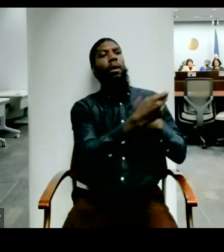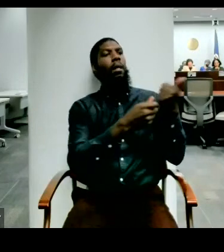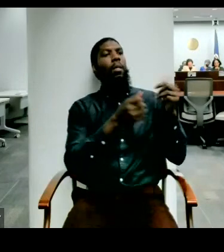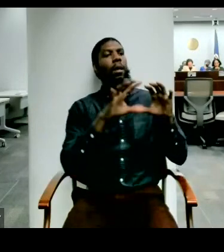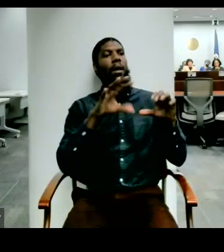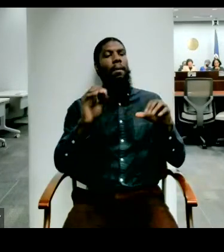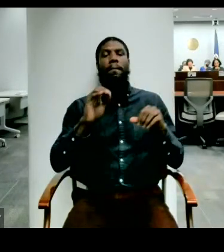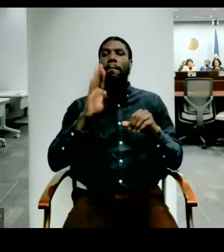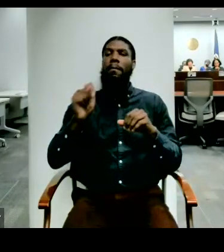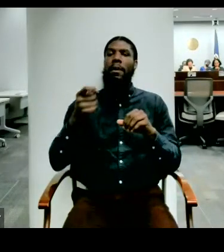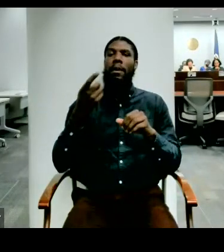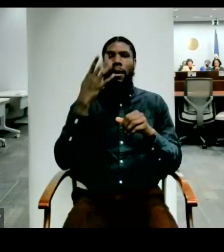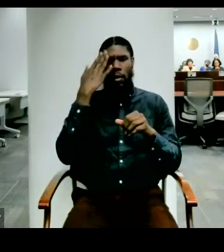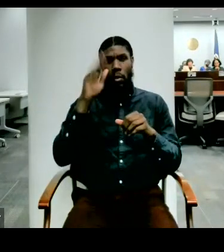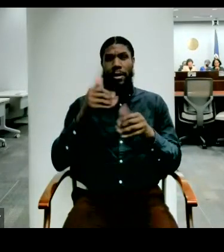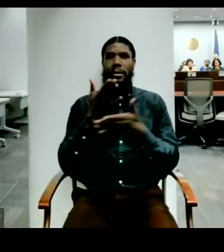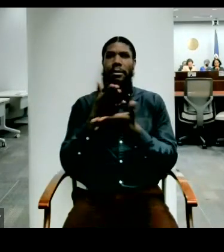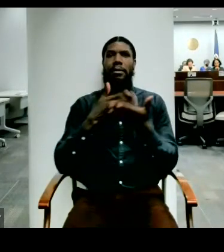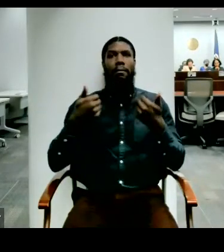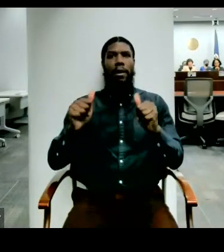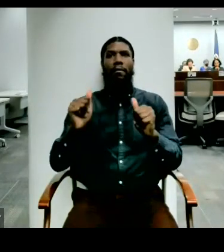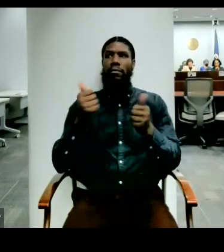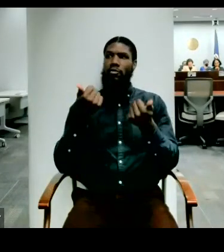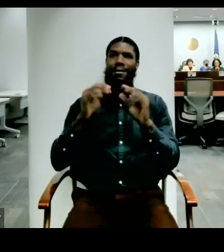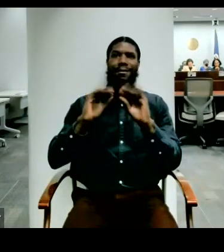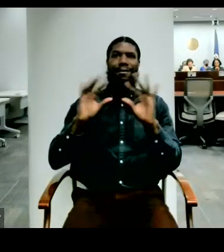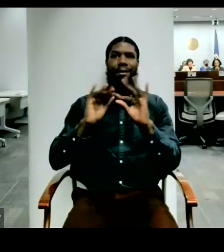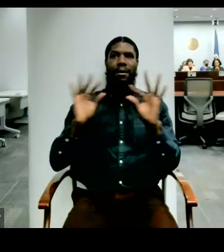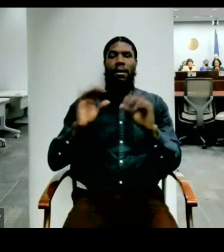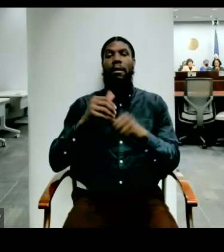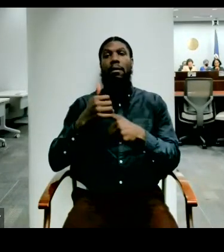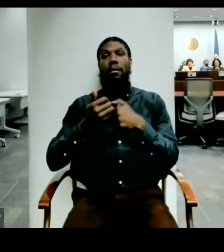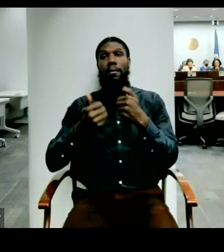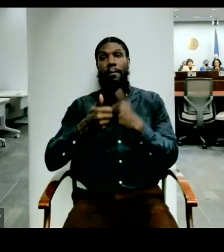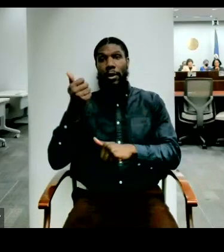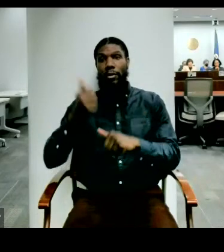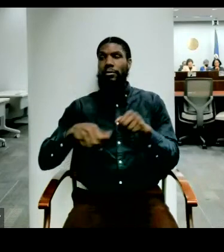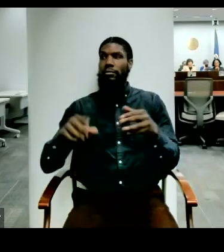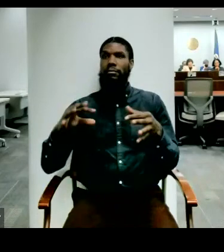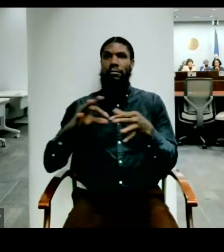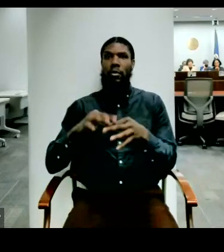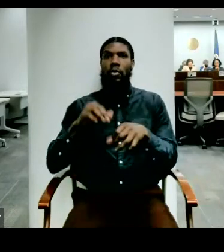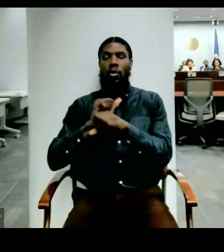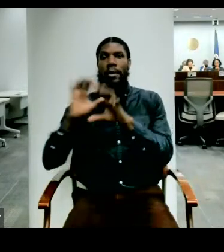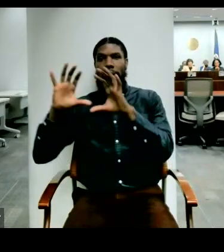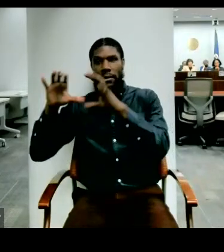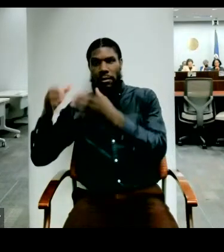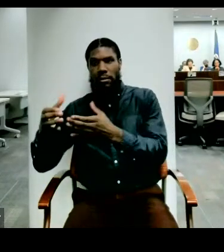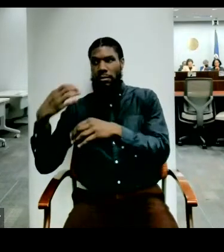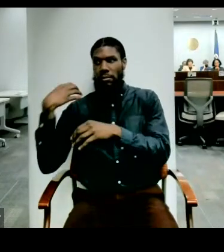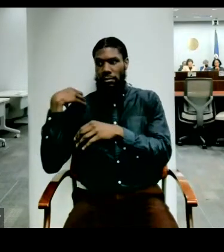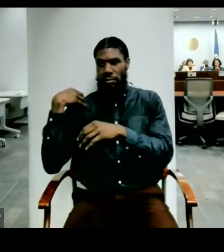effort to make clear that both joint employees, employers and therefore employees can complain,